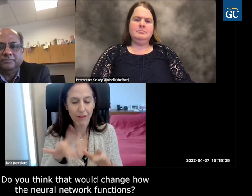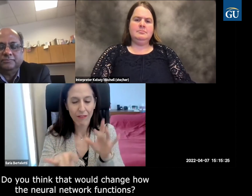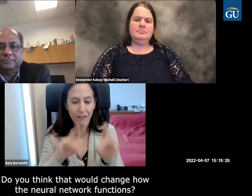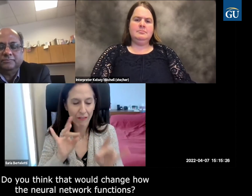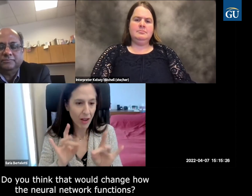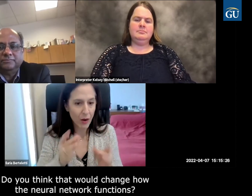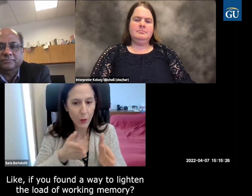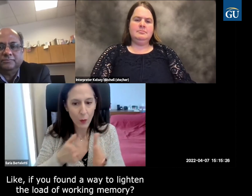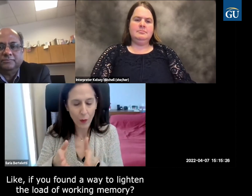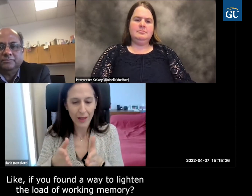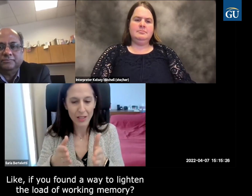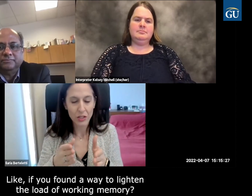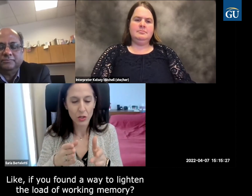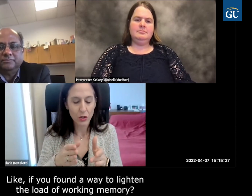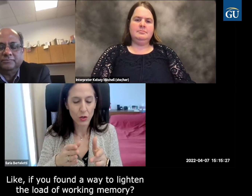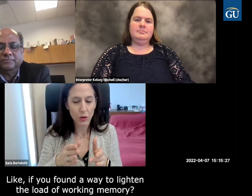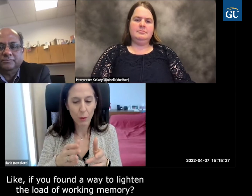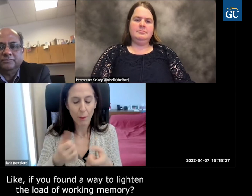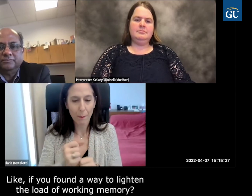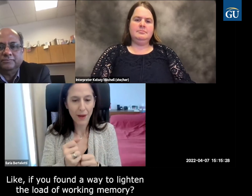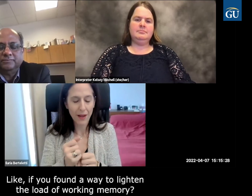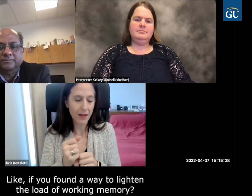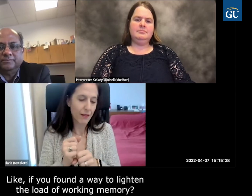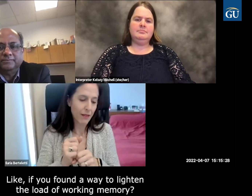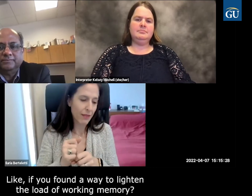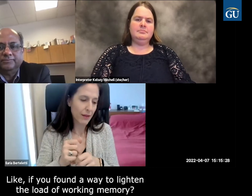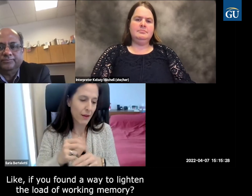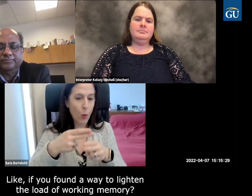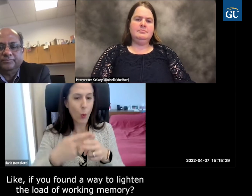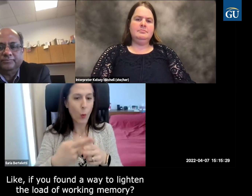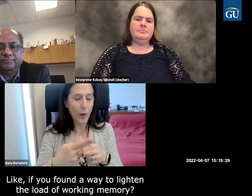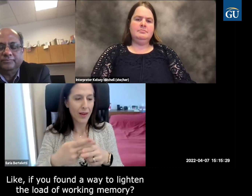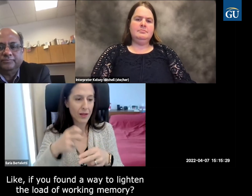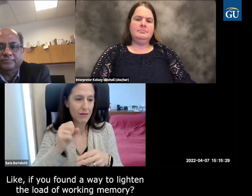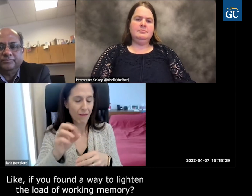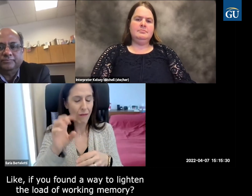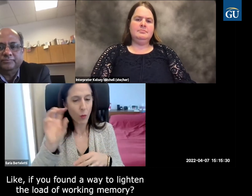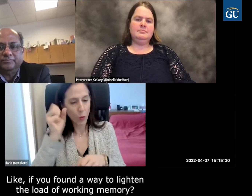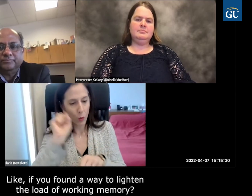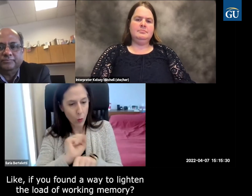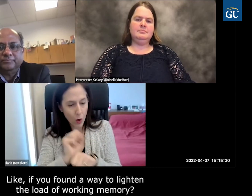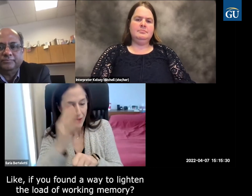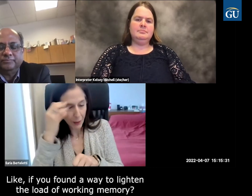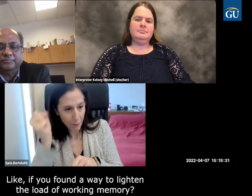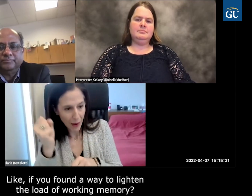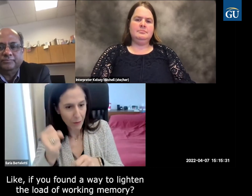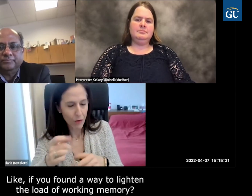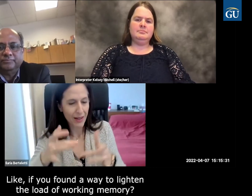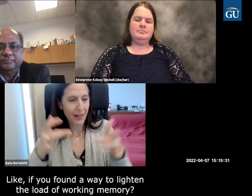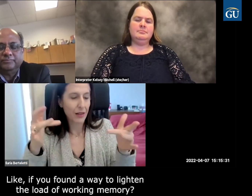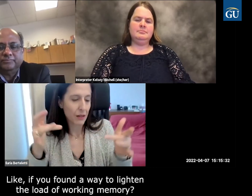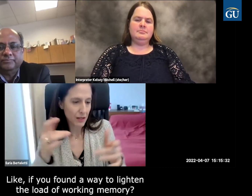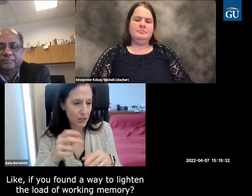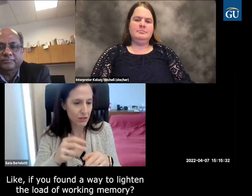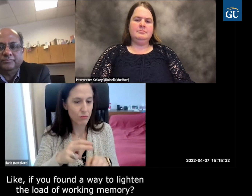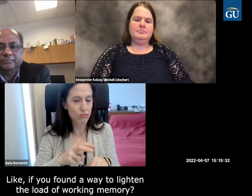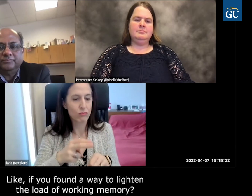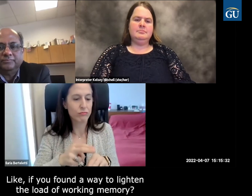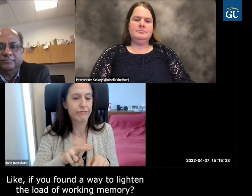functions like if you found a way to make